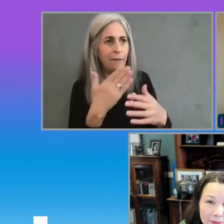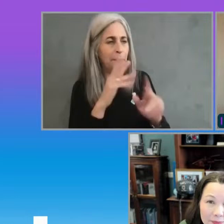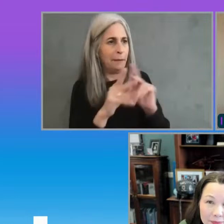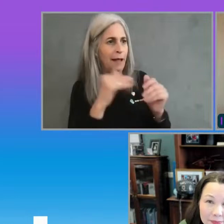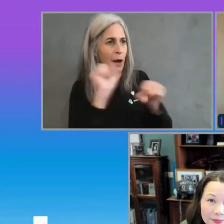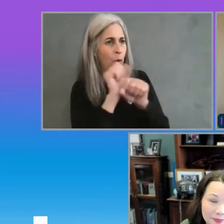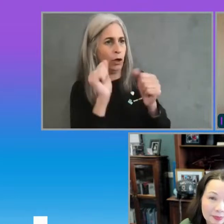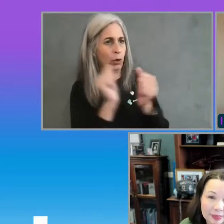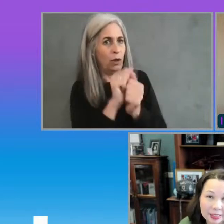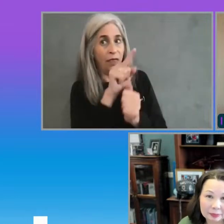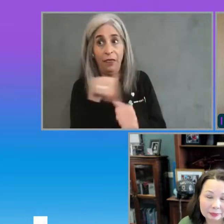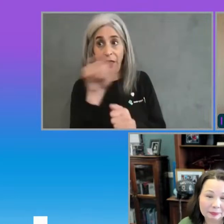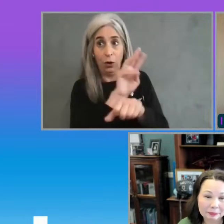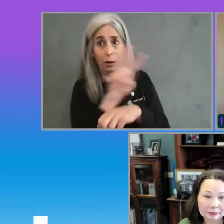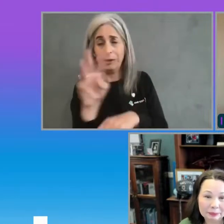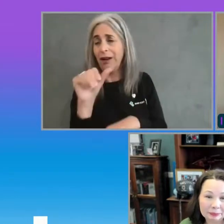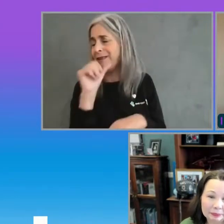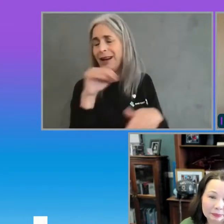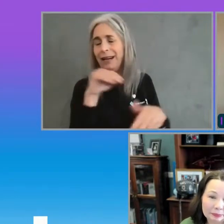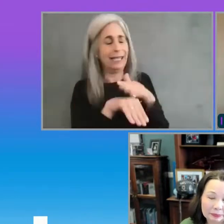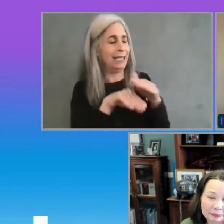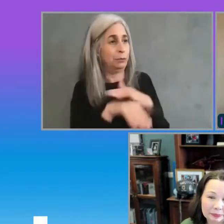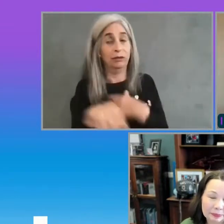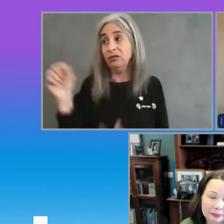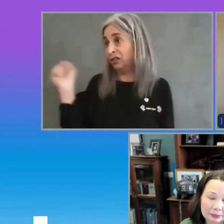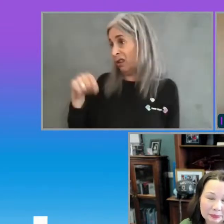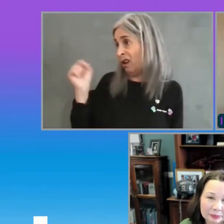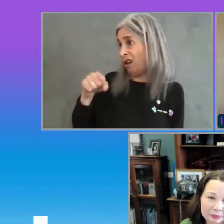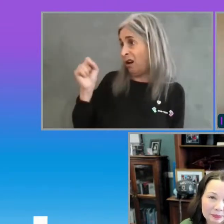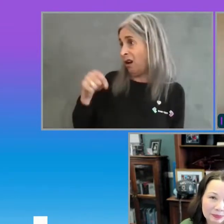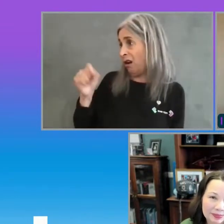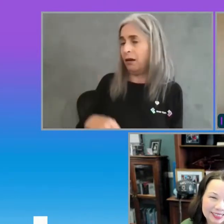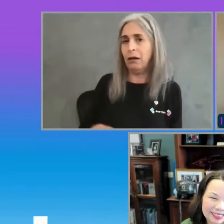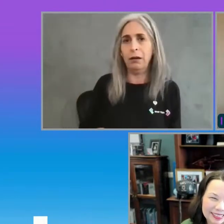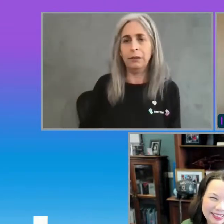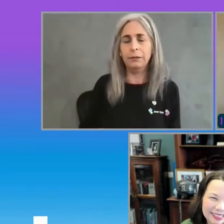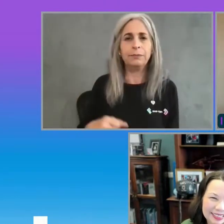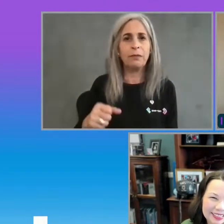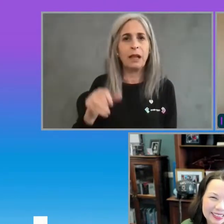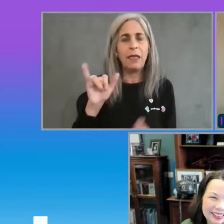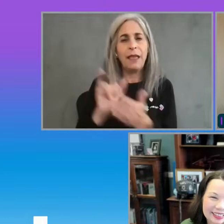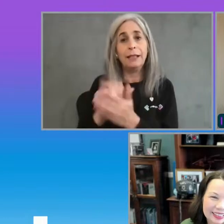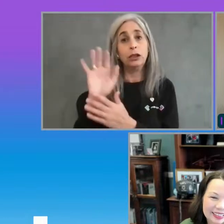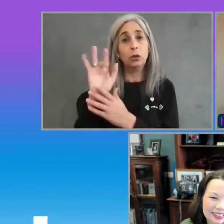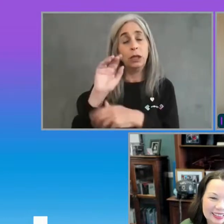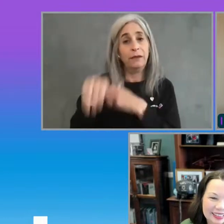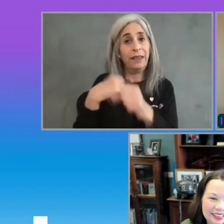websites are not accessible. Yeah. So anyway, that's where